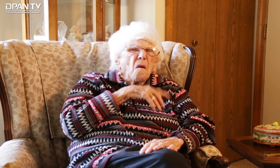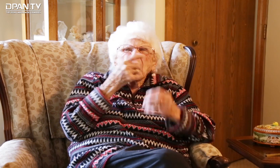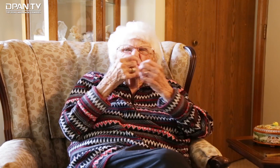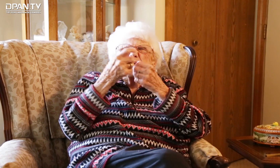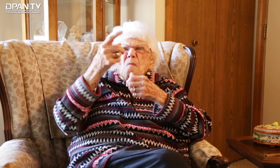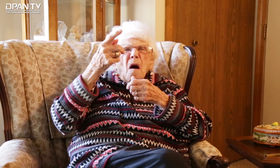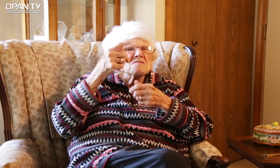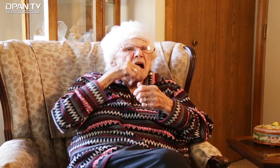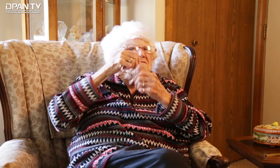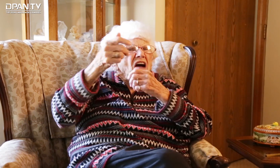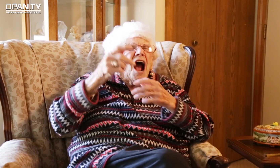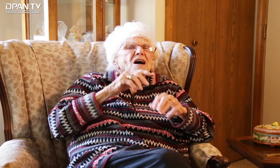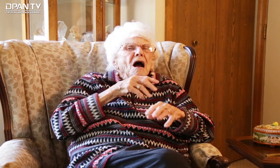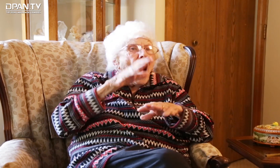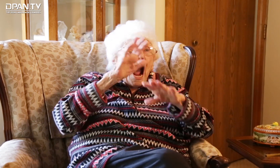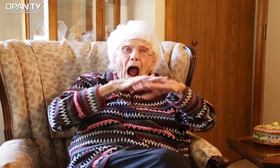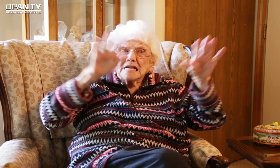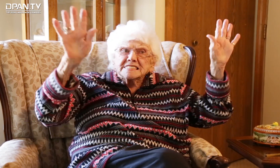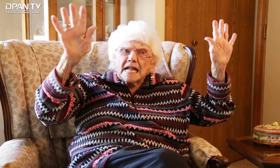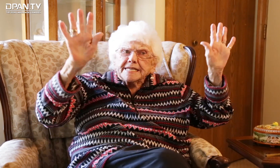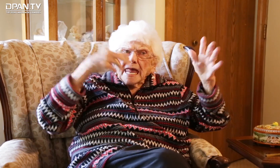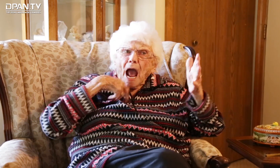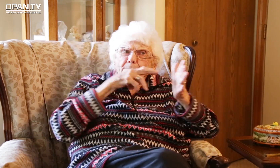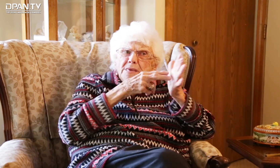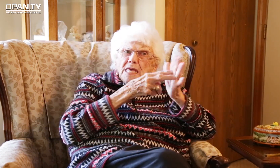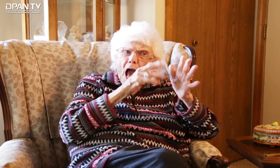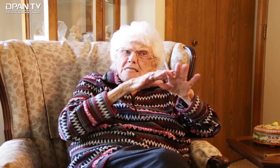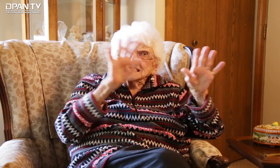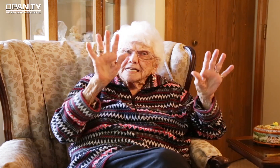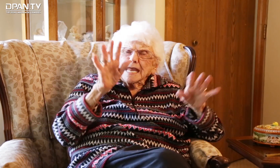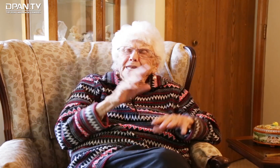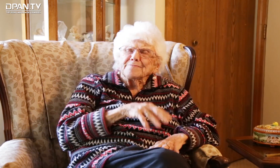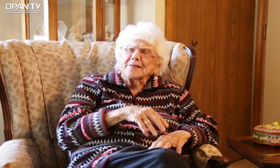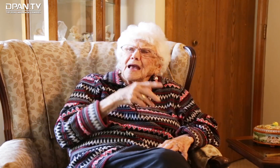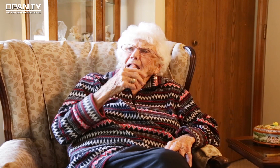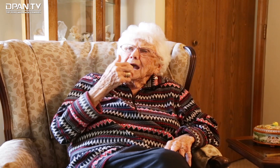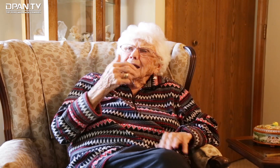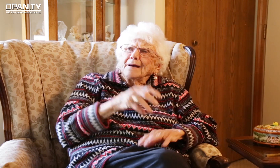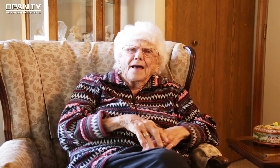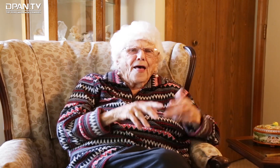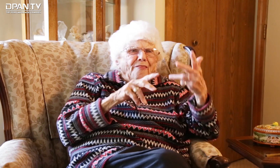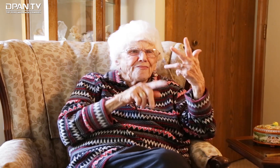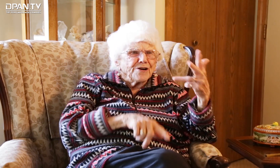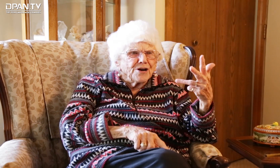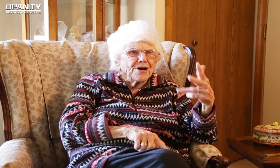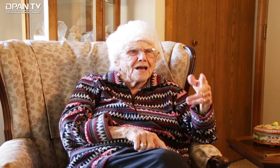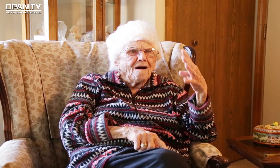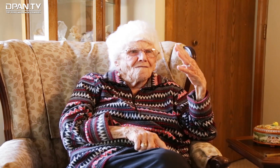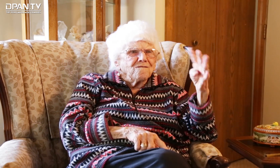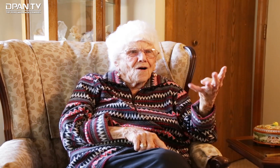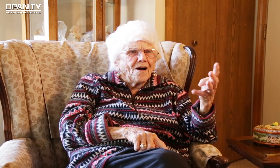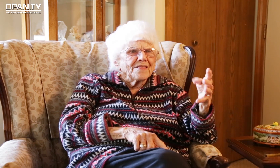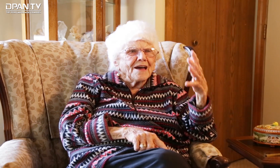still no one was home. There were more houses, not far away. This was on a Sunday, I mean, on a Sunday.